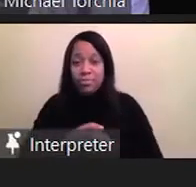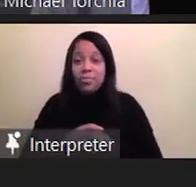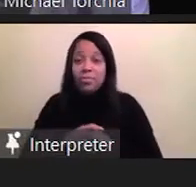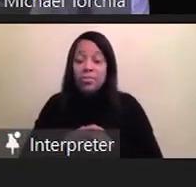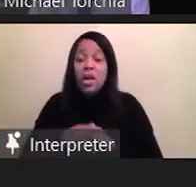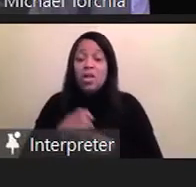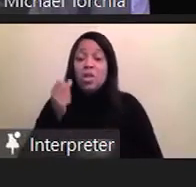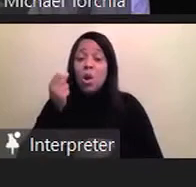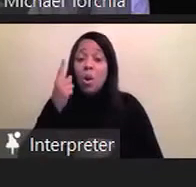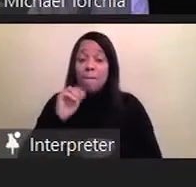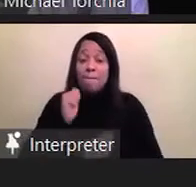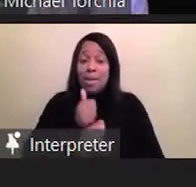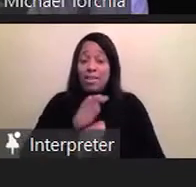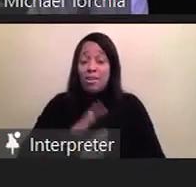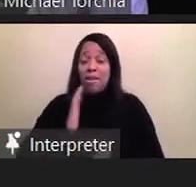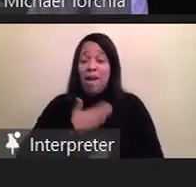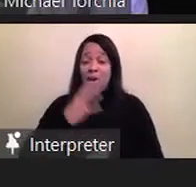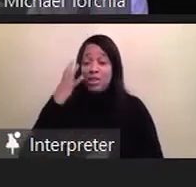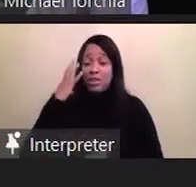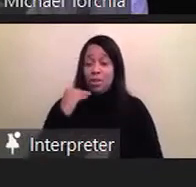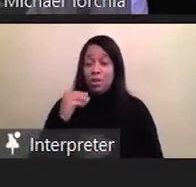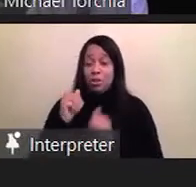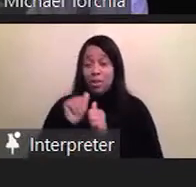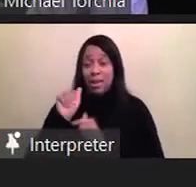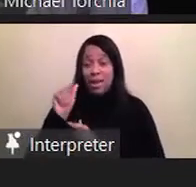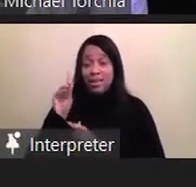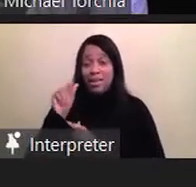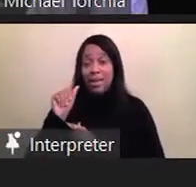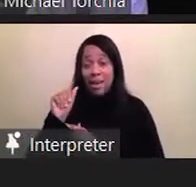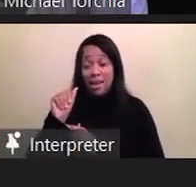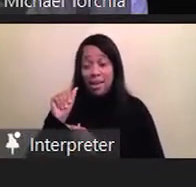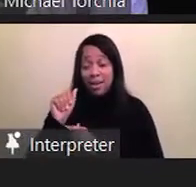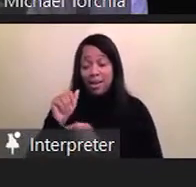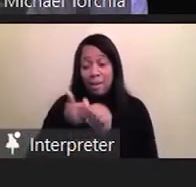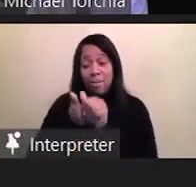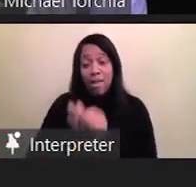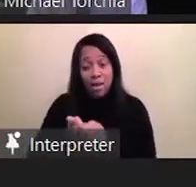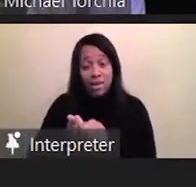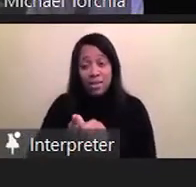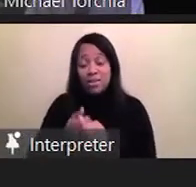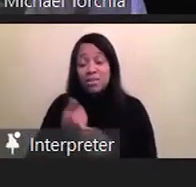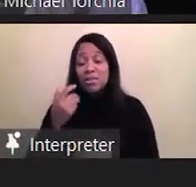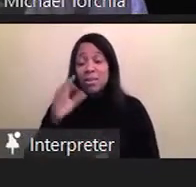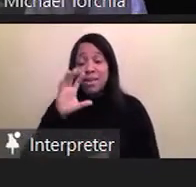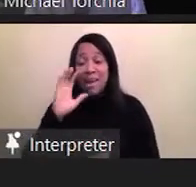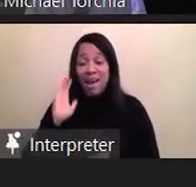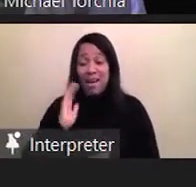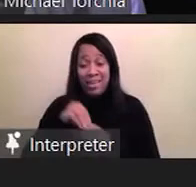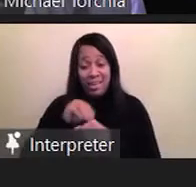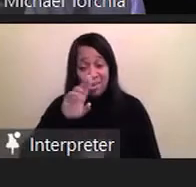compliance accommodations for businesses in all 50 states and active abroad, all these examples are